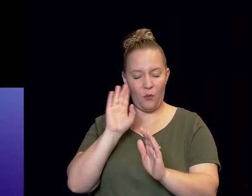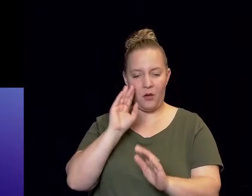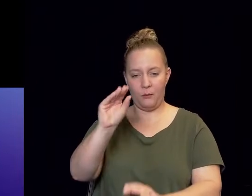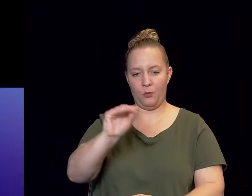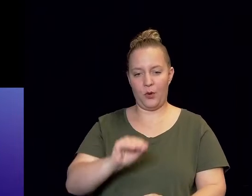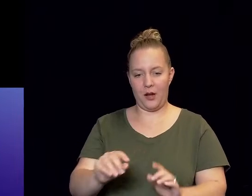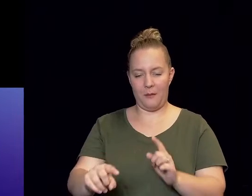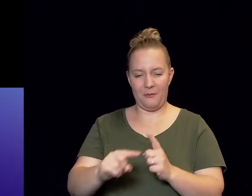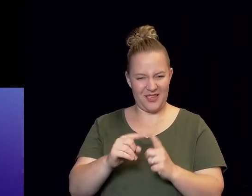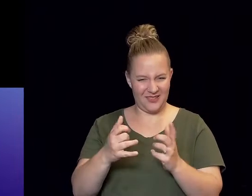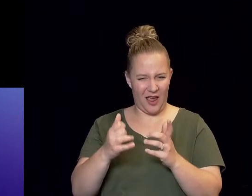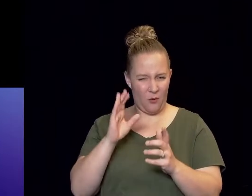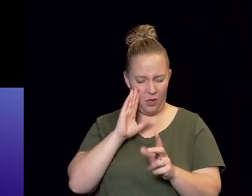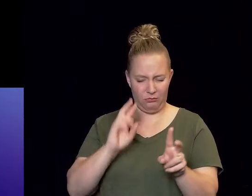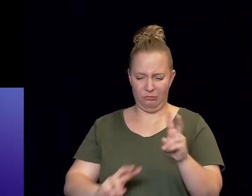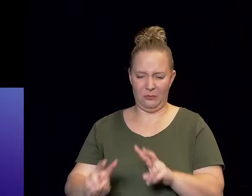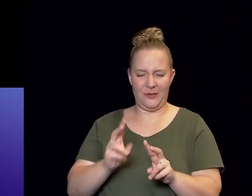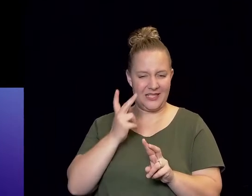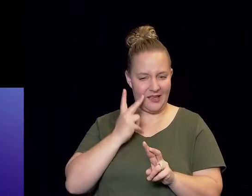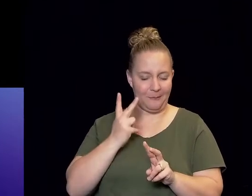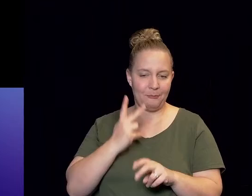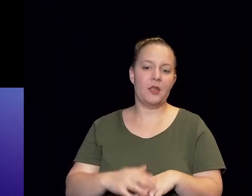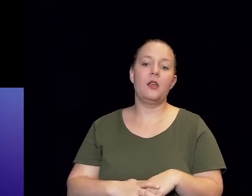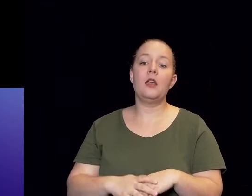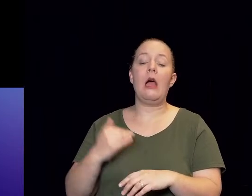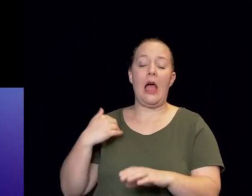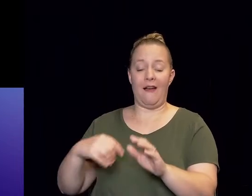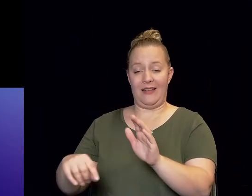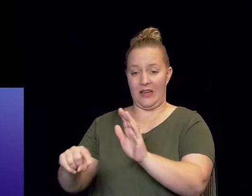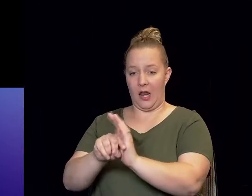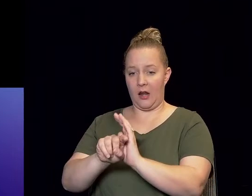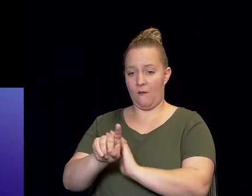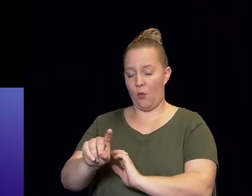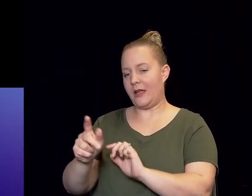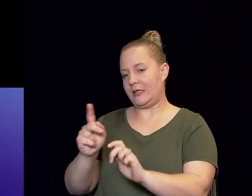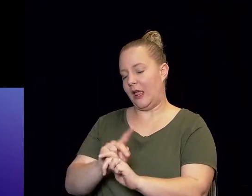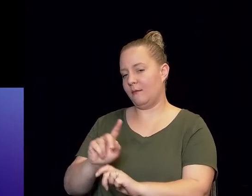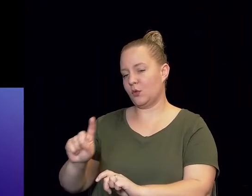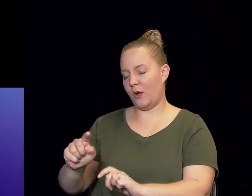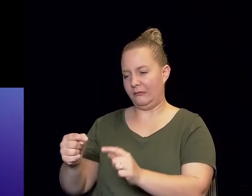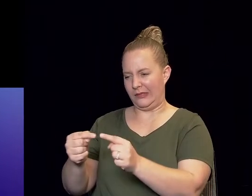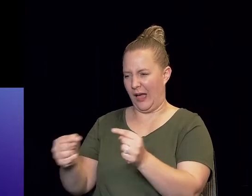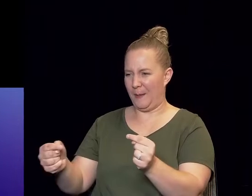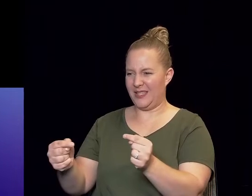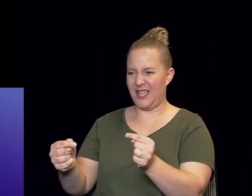we'll kind of look at it. So here, I have -1 times 1. So, they're opposite signs or different